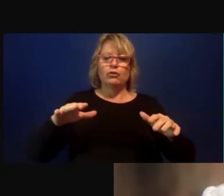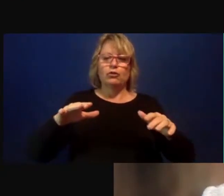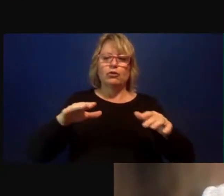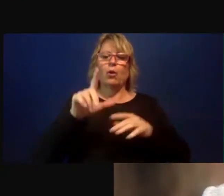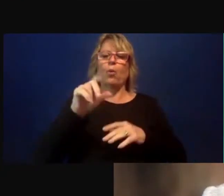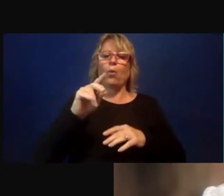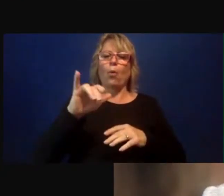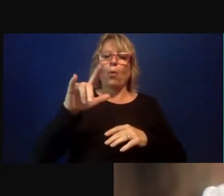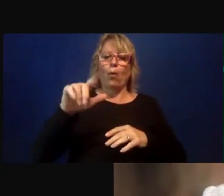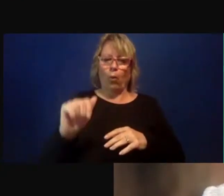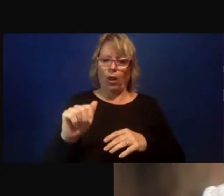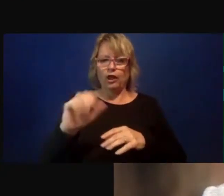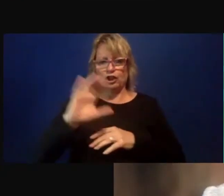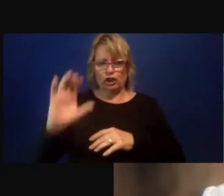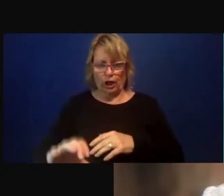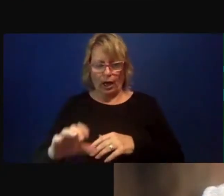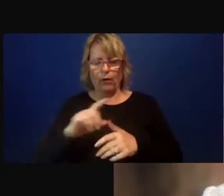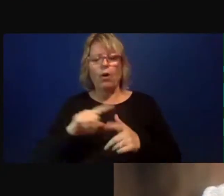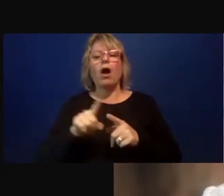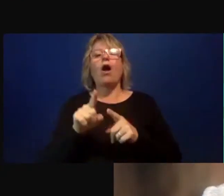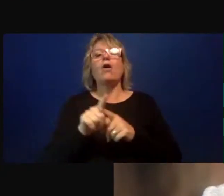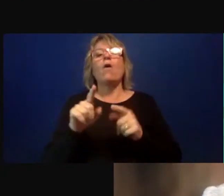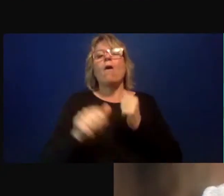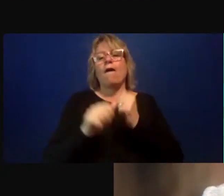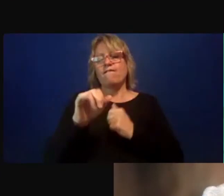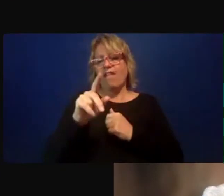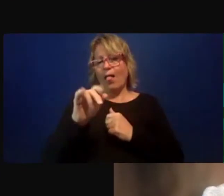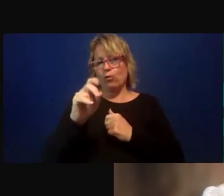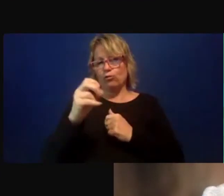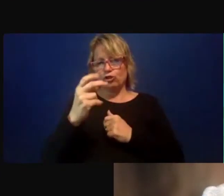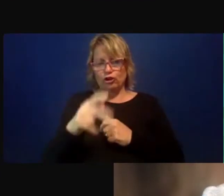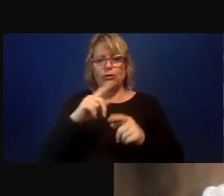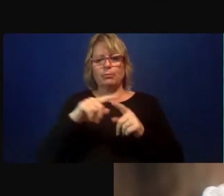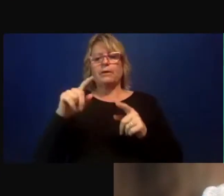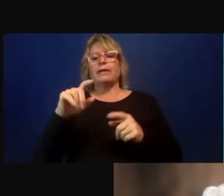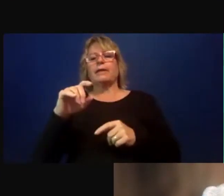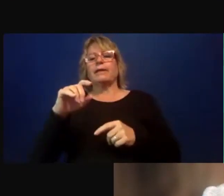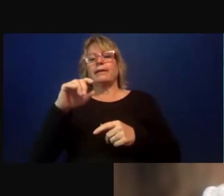Chicago, and also his fellowship in Pediatric Endocrinology and Diabetes